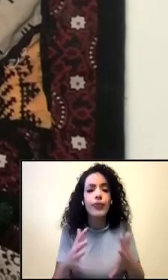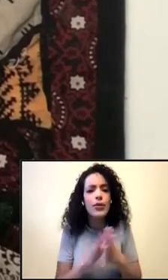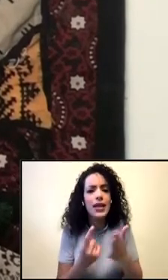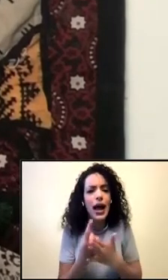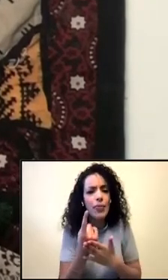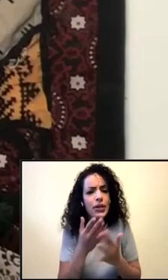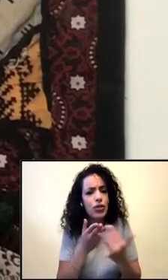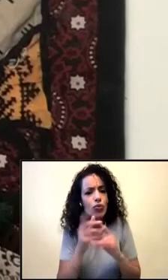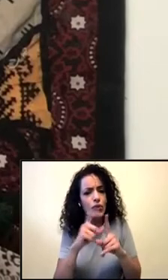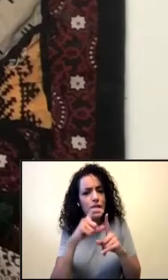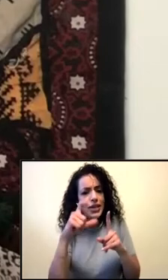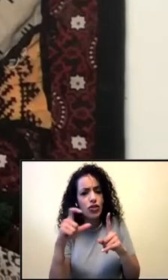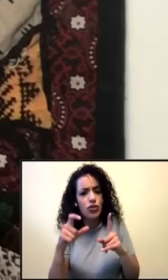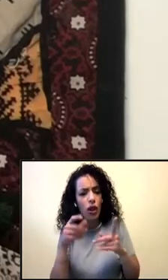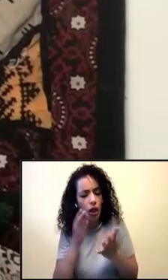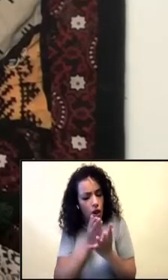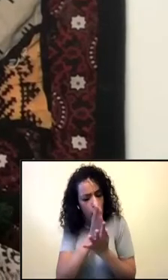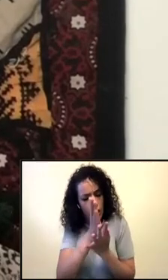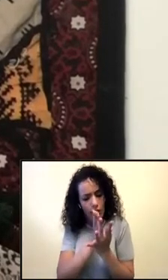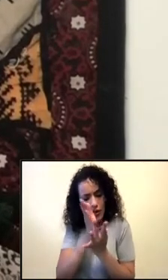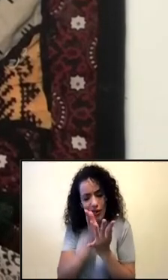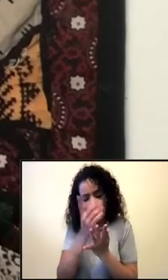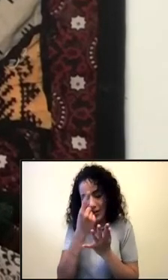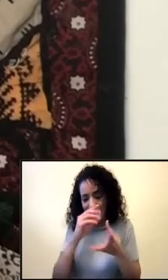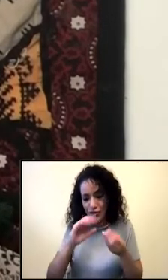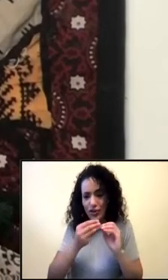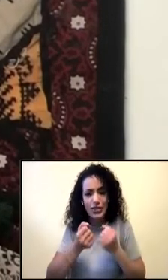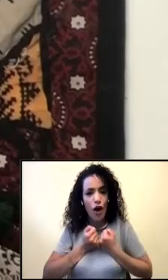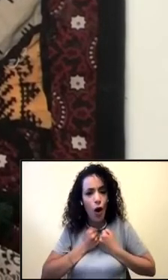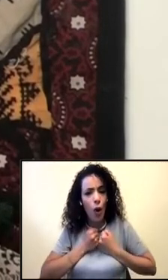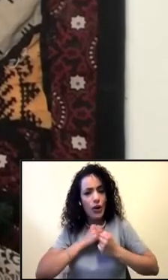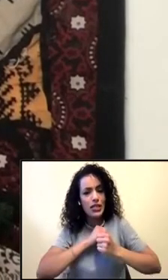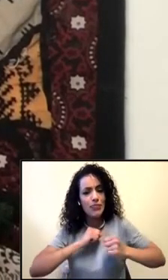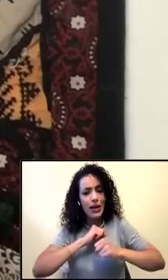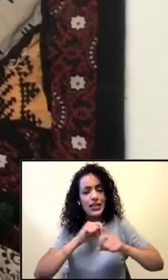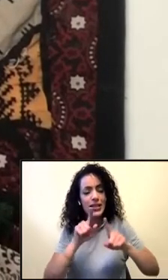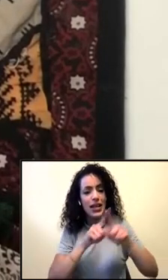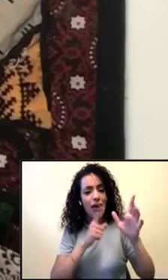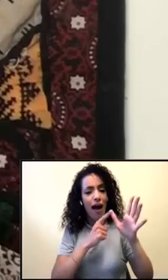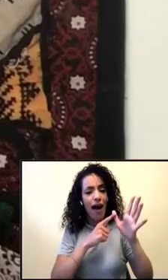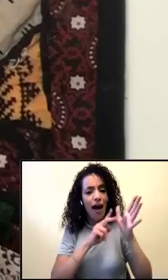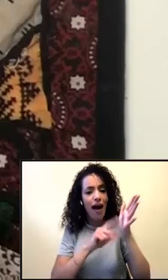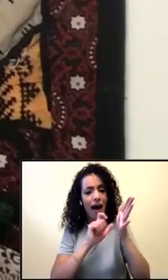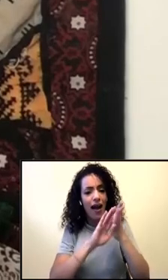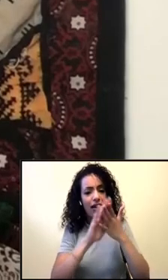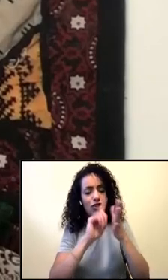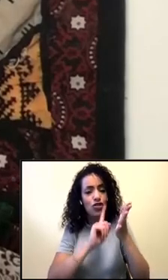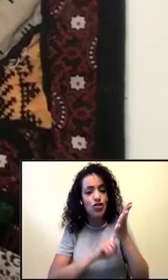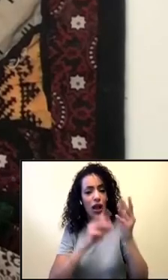our own spaces like what Aanchal's done with her Living Memory Museum online. We can do the same,